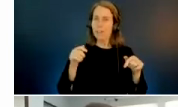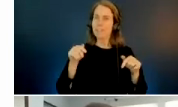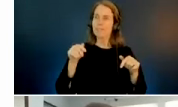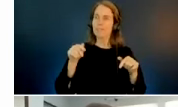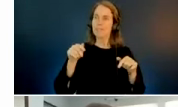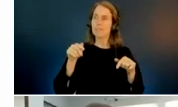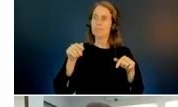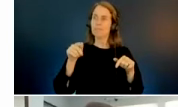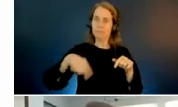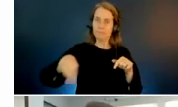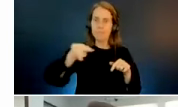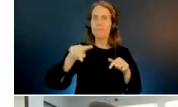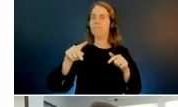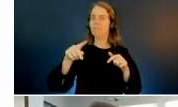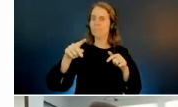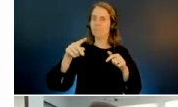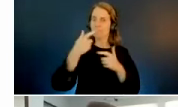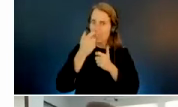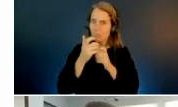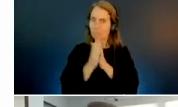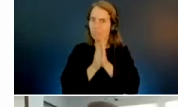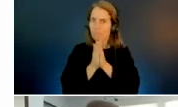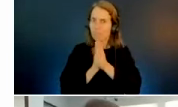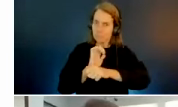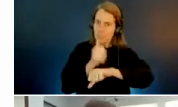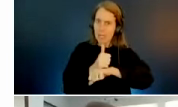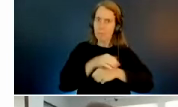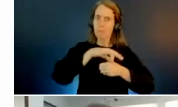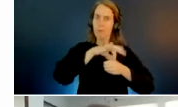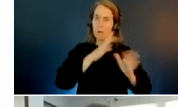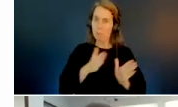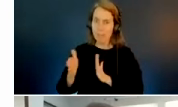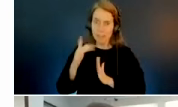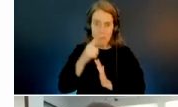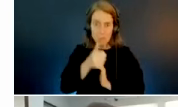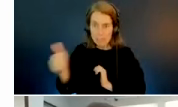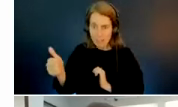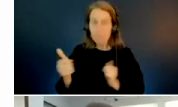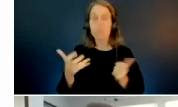make a voting plan for themselves so just a little bit about Disability Rights South Carolina as